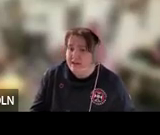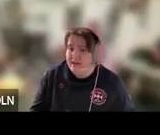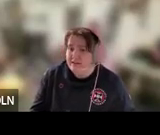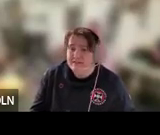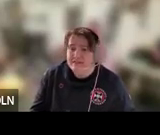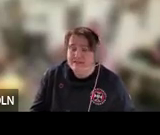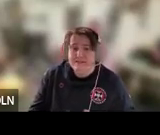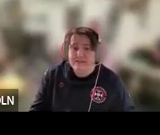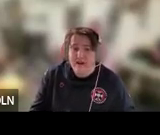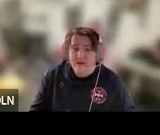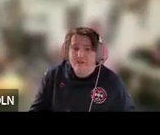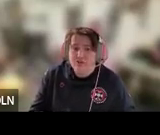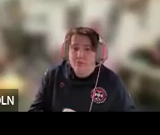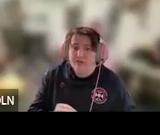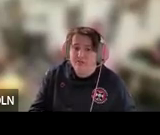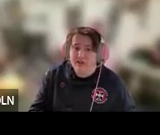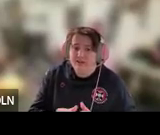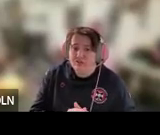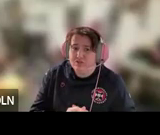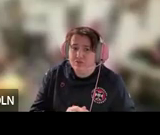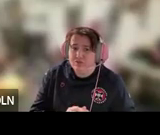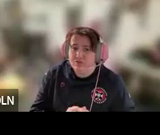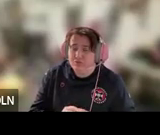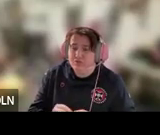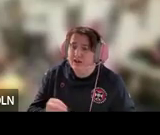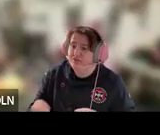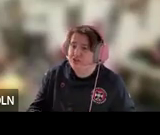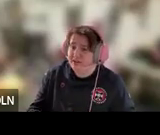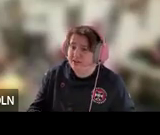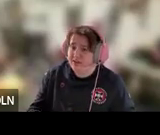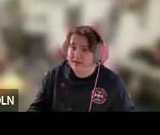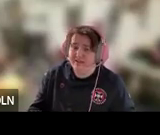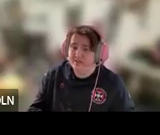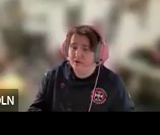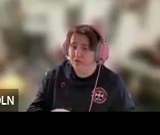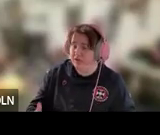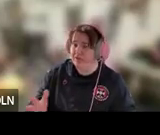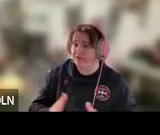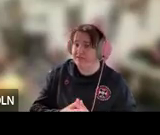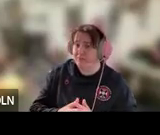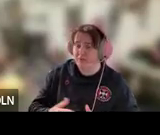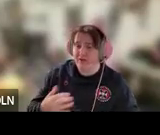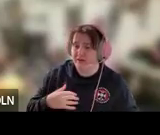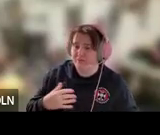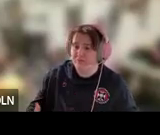and don't be afraid to kind of check in on that. So for example,